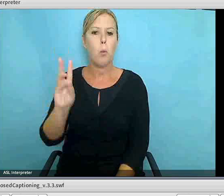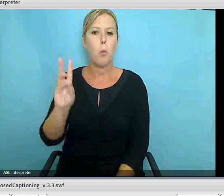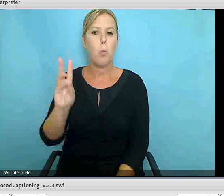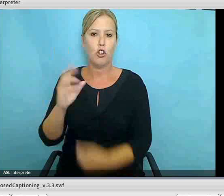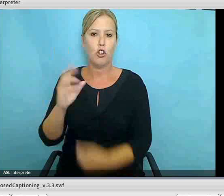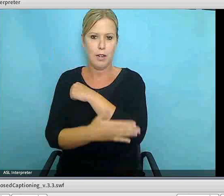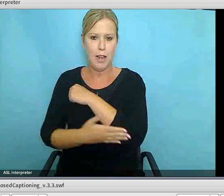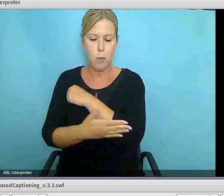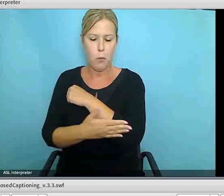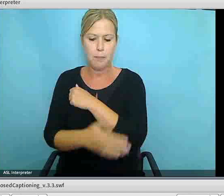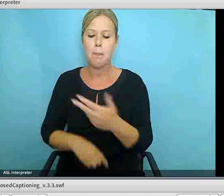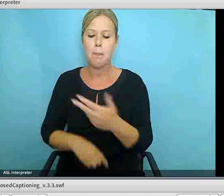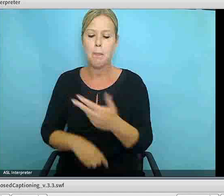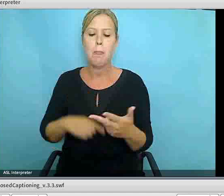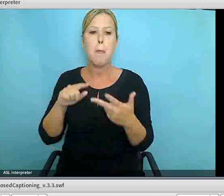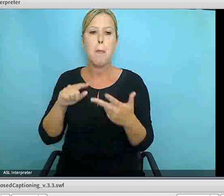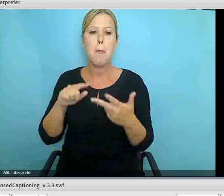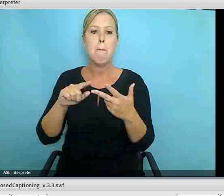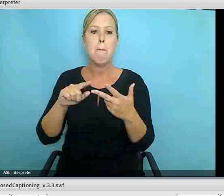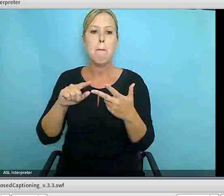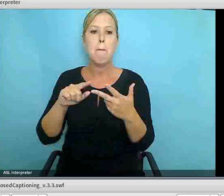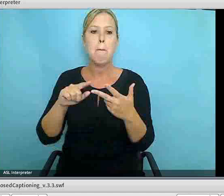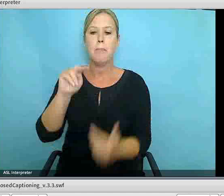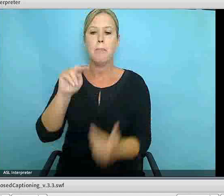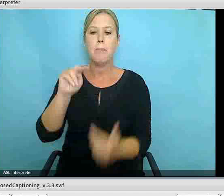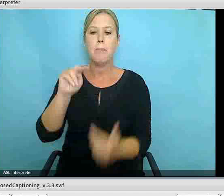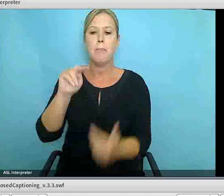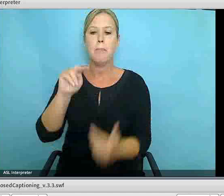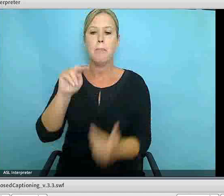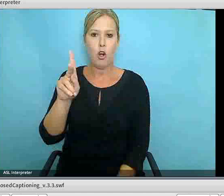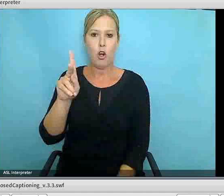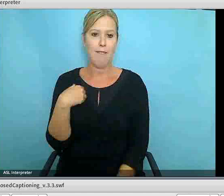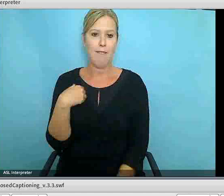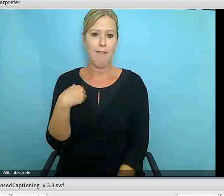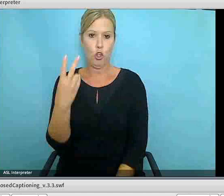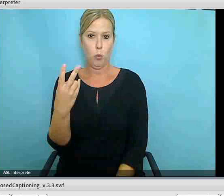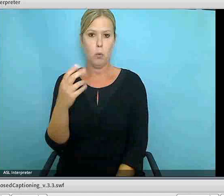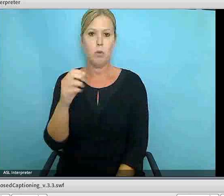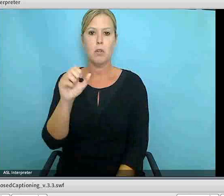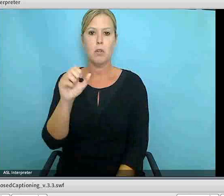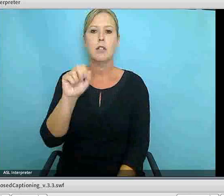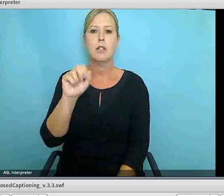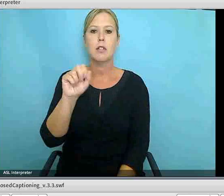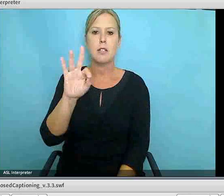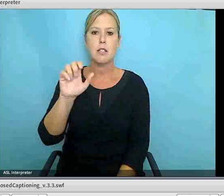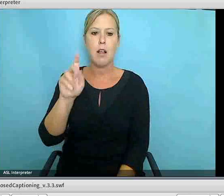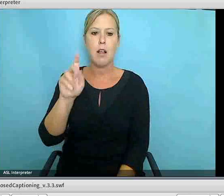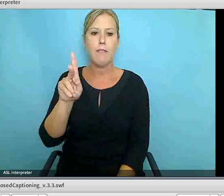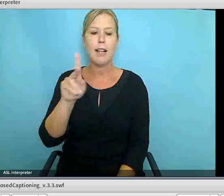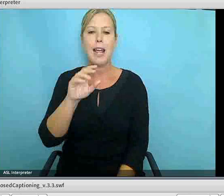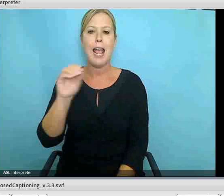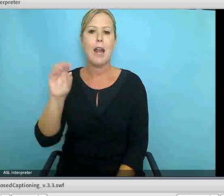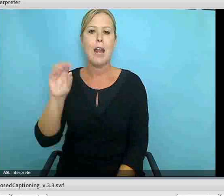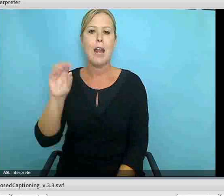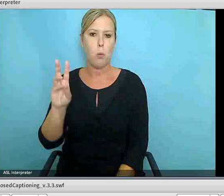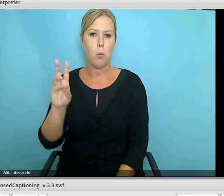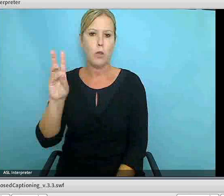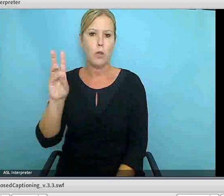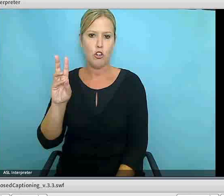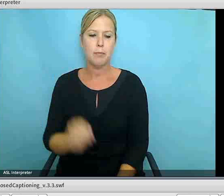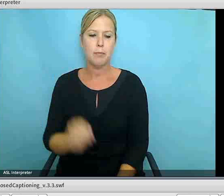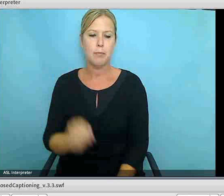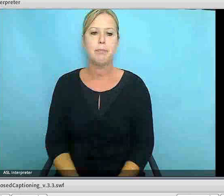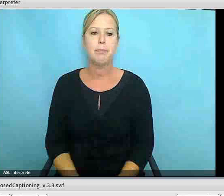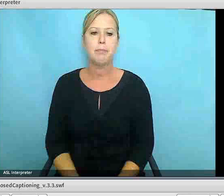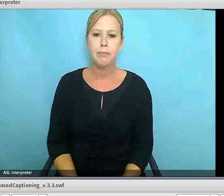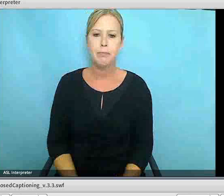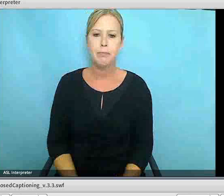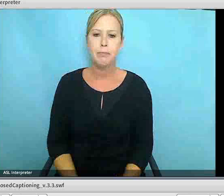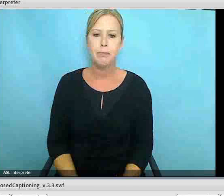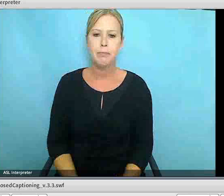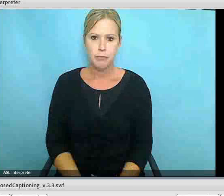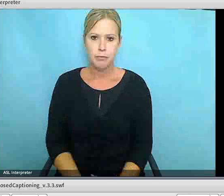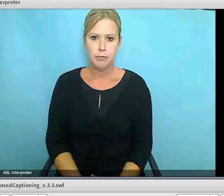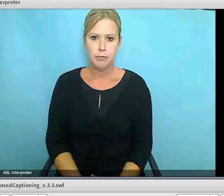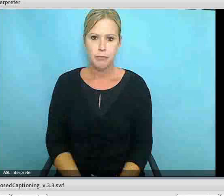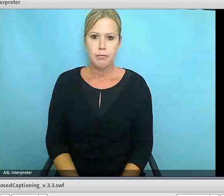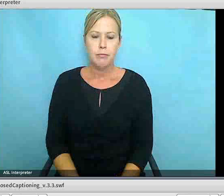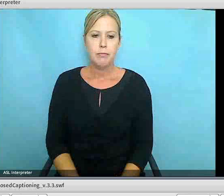Network Health will be available in Suffolk and Worcester Counties.